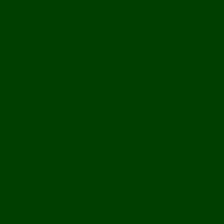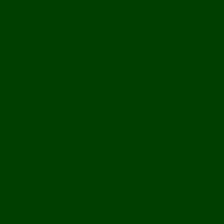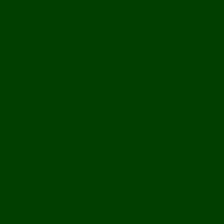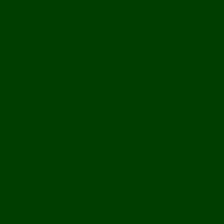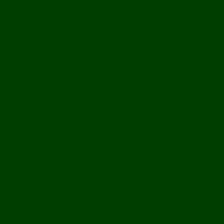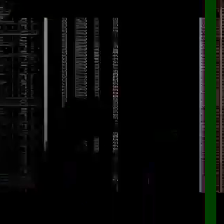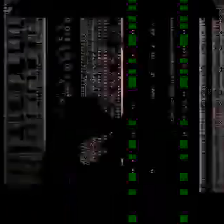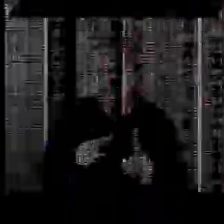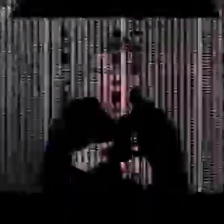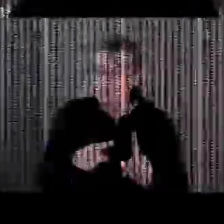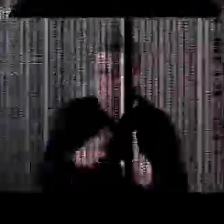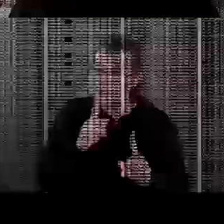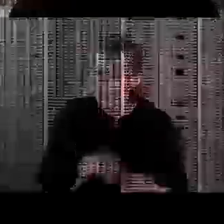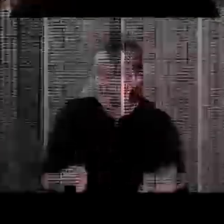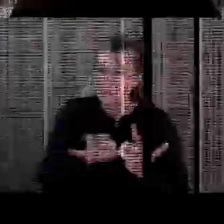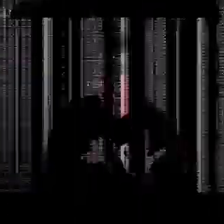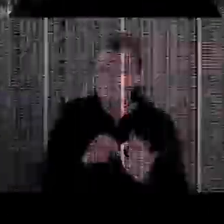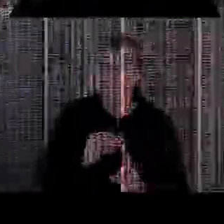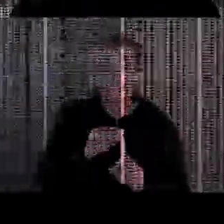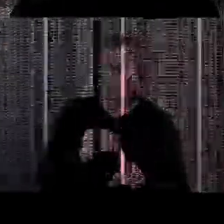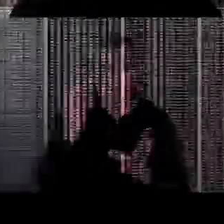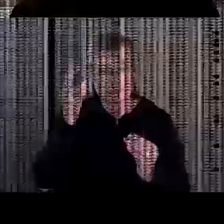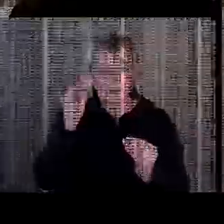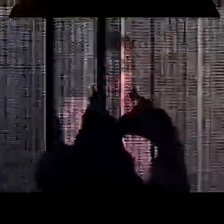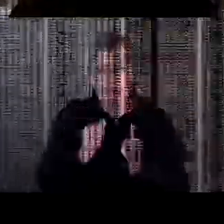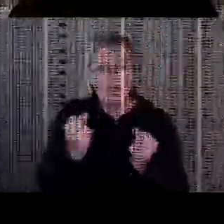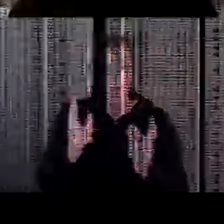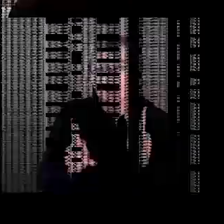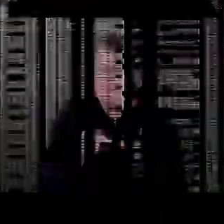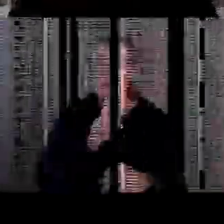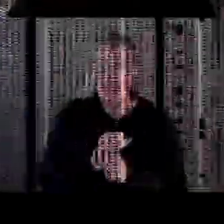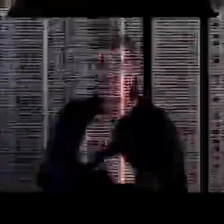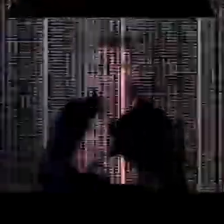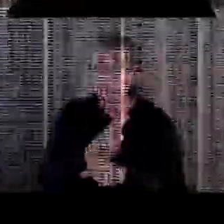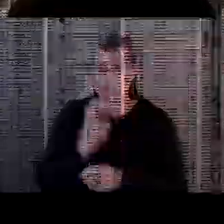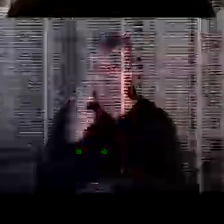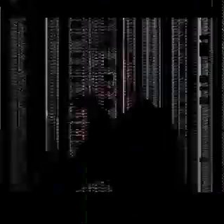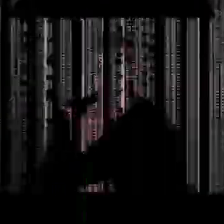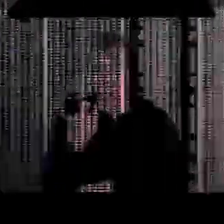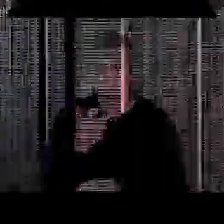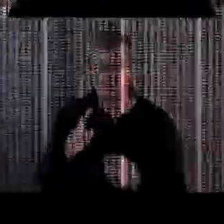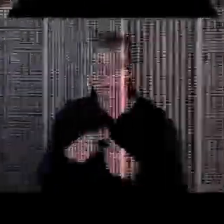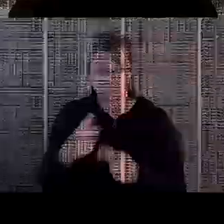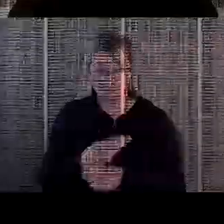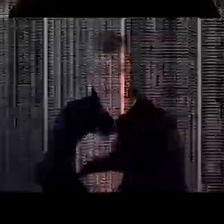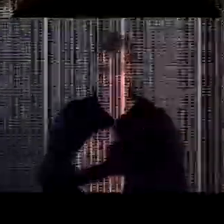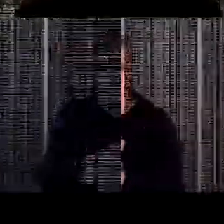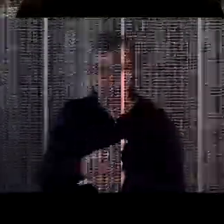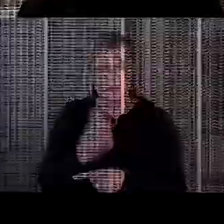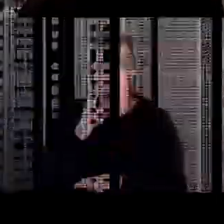so very important. Especially considering how many people are using mobile to navigate. Mobile first